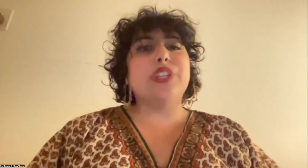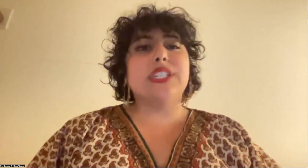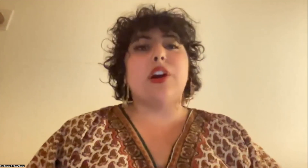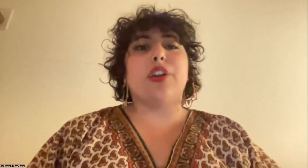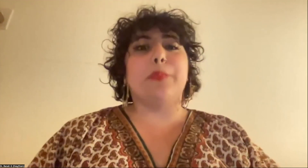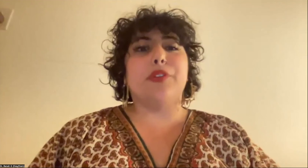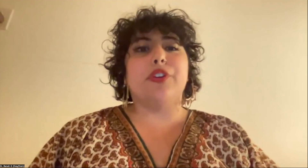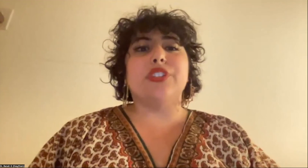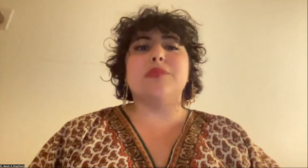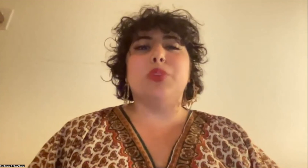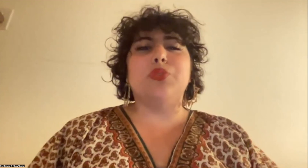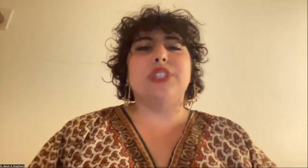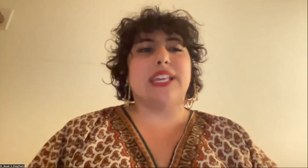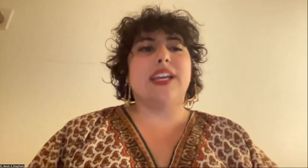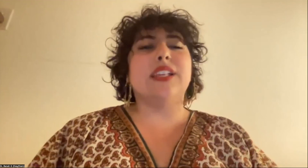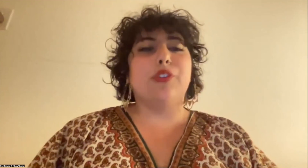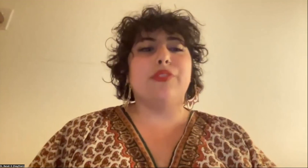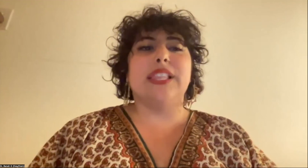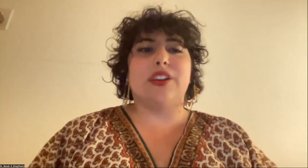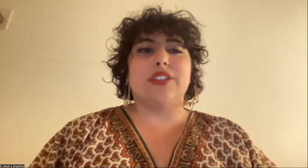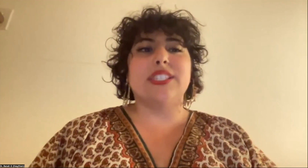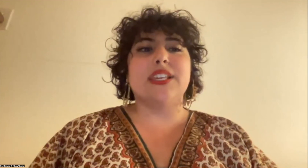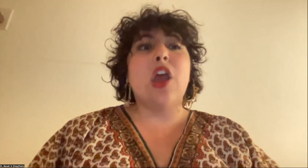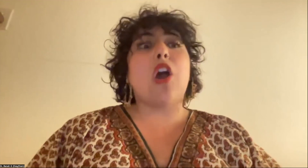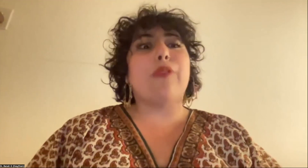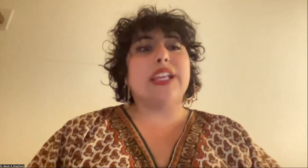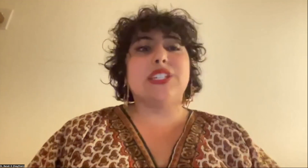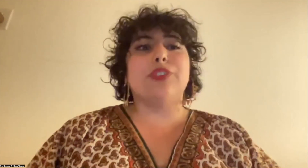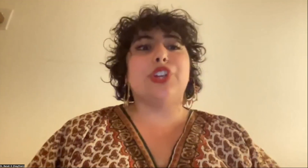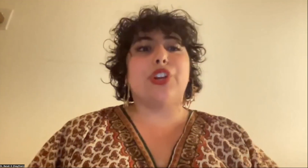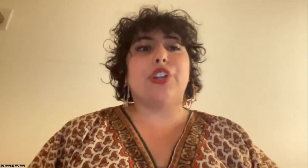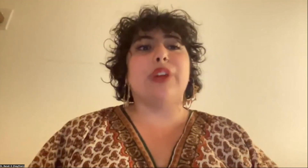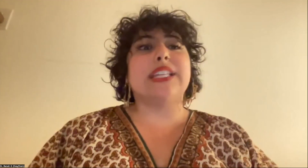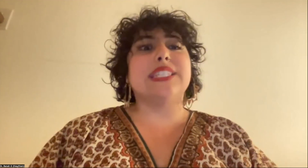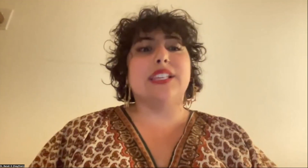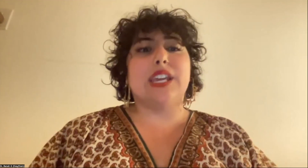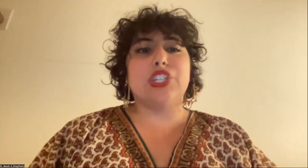imprinted on our mirrors in music and calligraphy letters. Our right to return and reconciliation